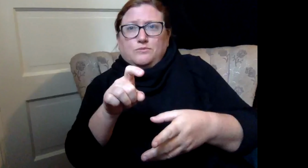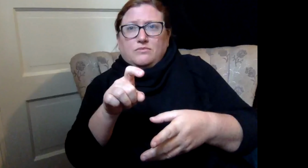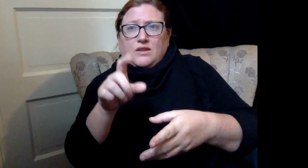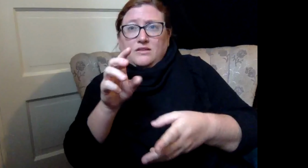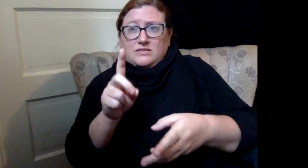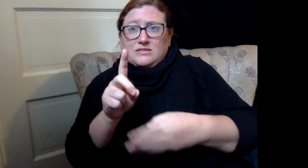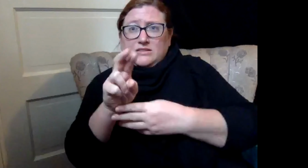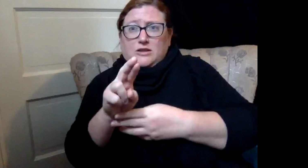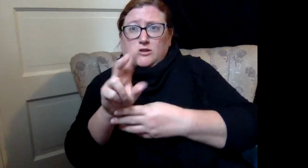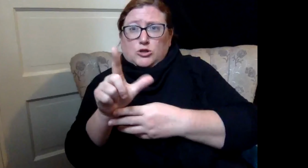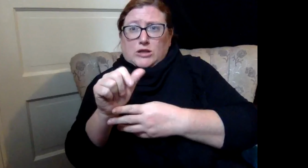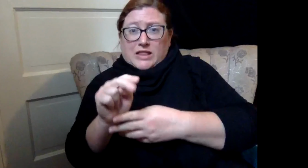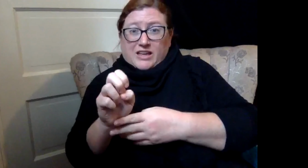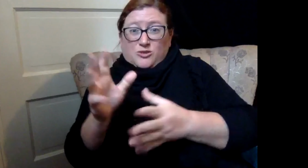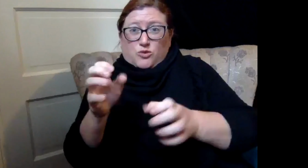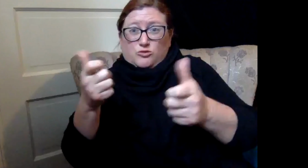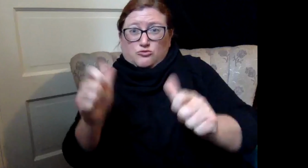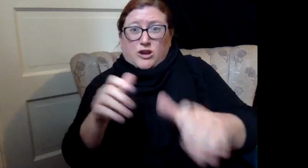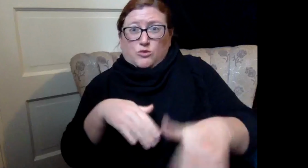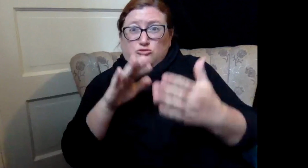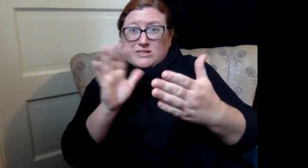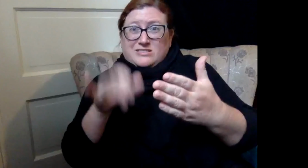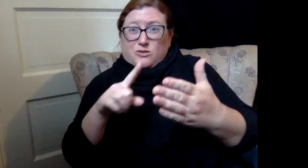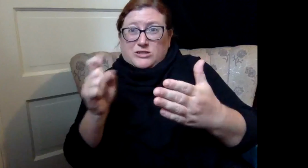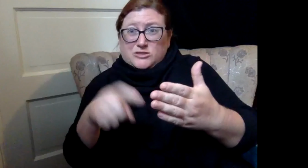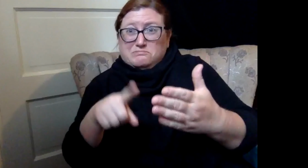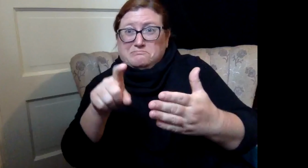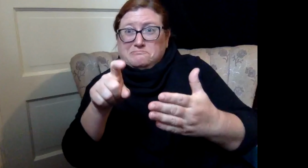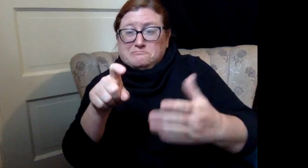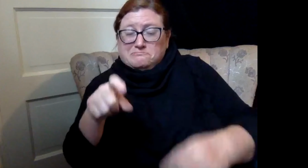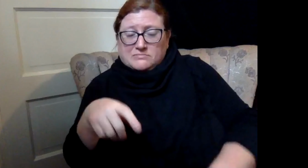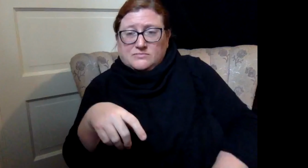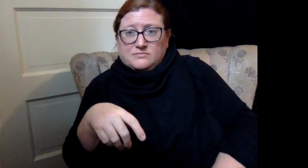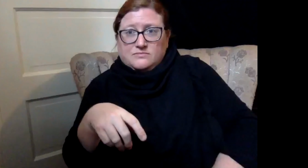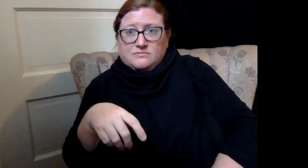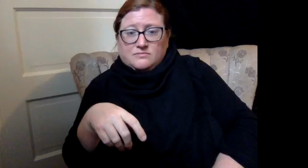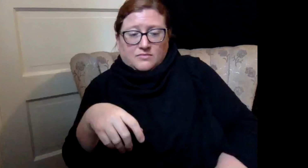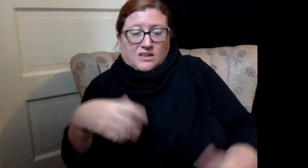a question about the wait list and how is that going to work. And Dr. Lange, do you want to try and address that